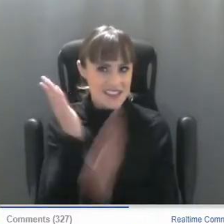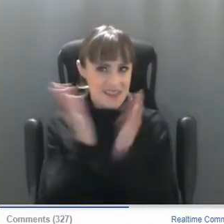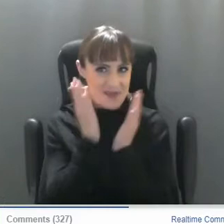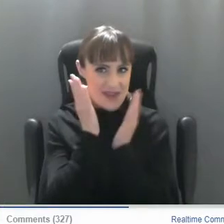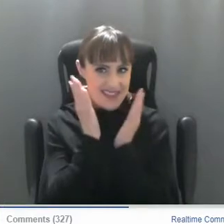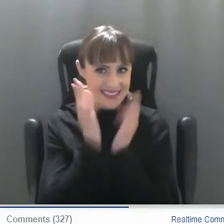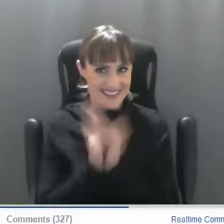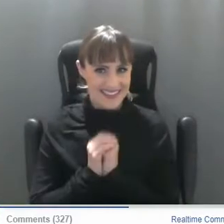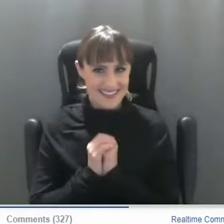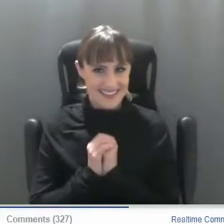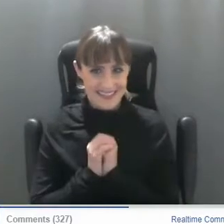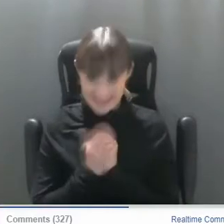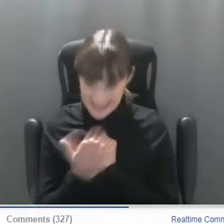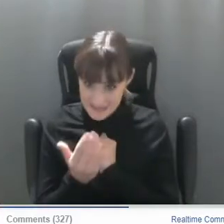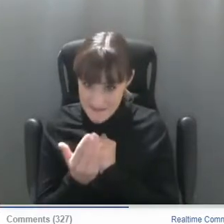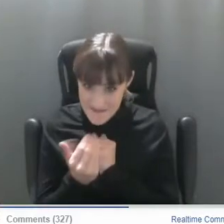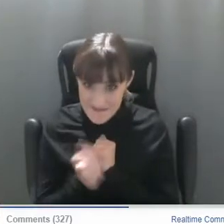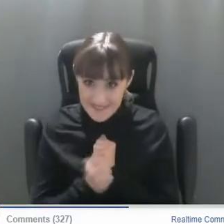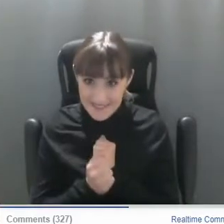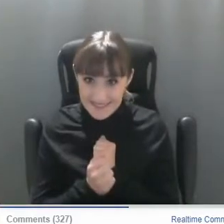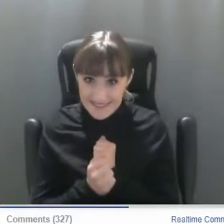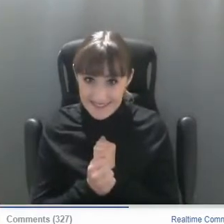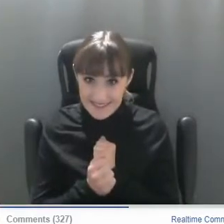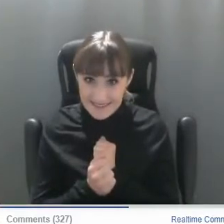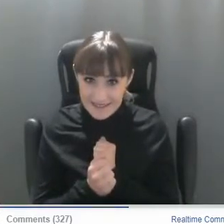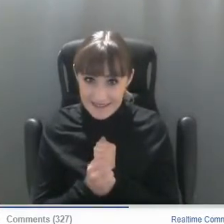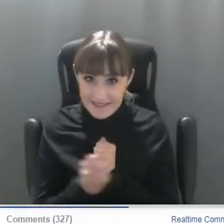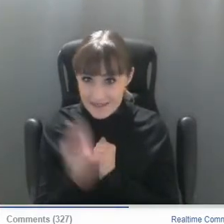You know when you tell people your kids